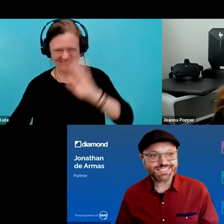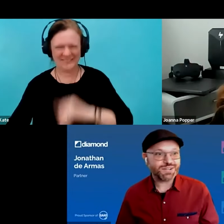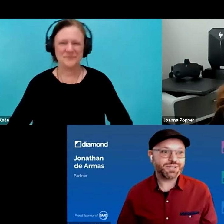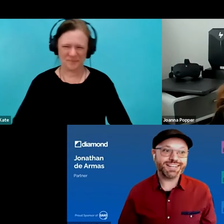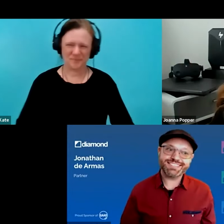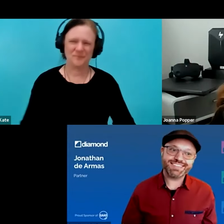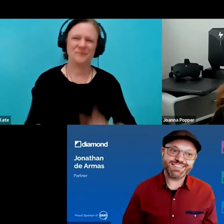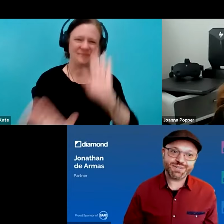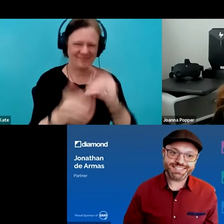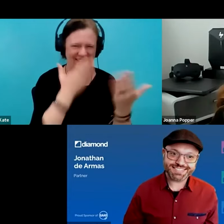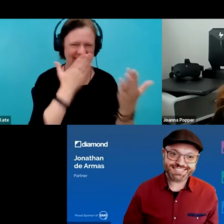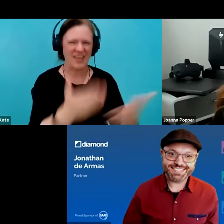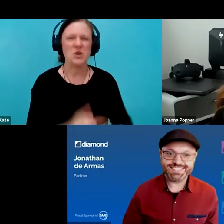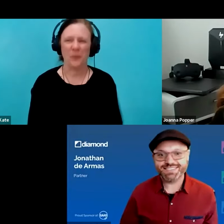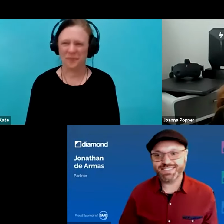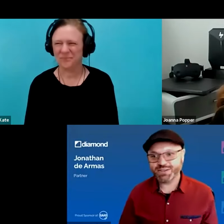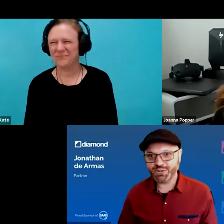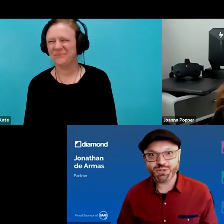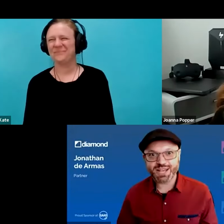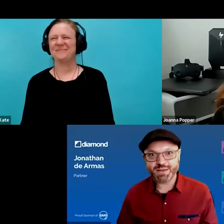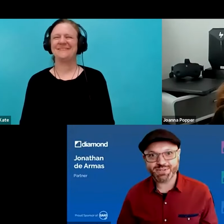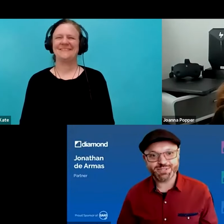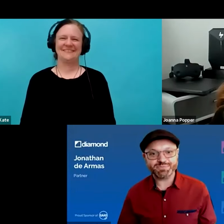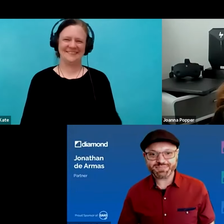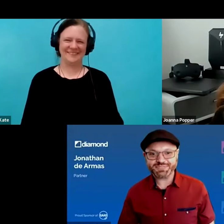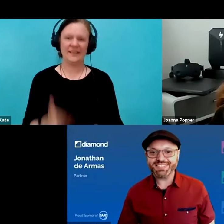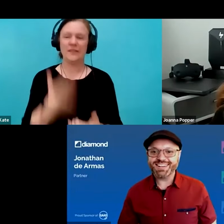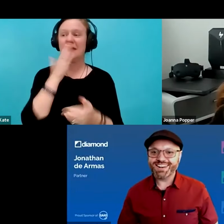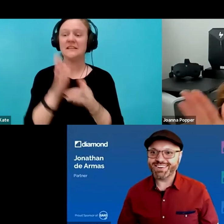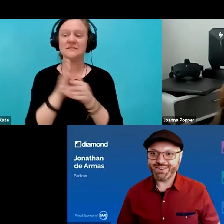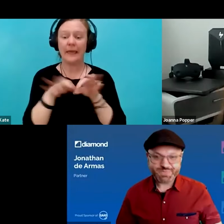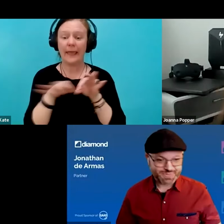Jonathan de Armas: Oh, yes. Thank you, Kate, thank you to the closed captioner Joanna Popper: Good job Kate